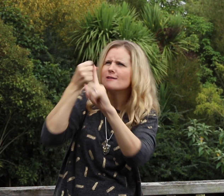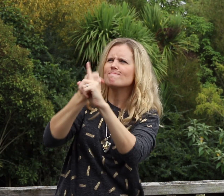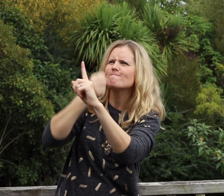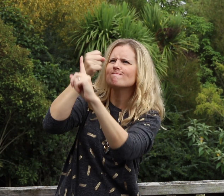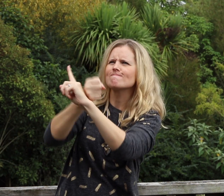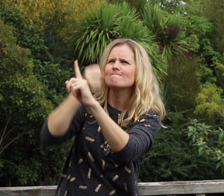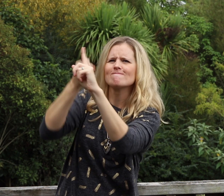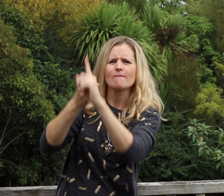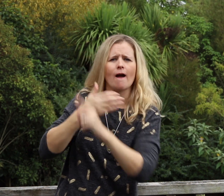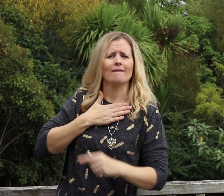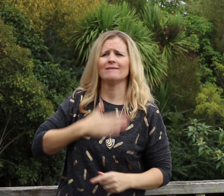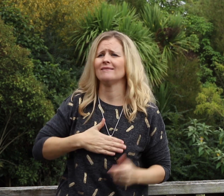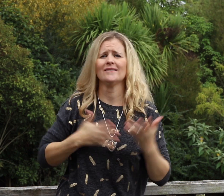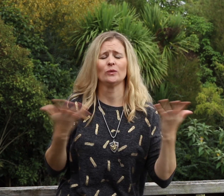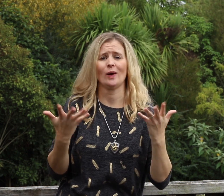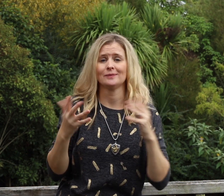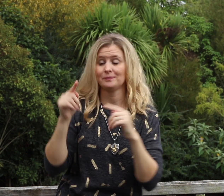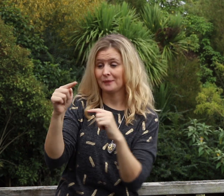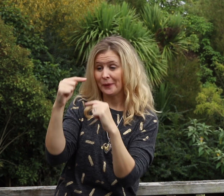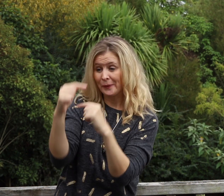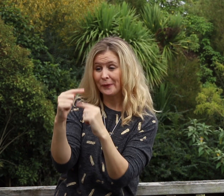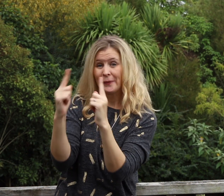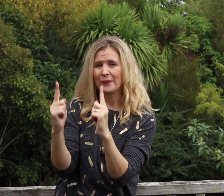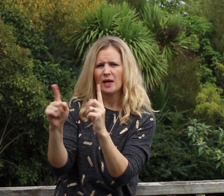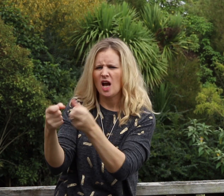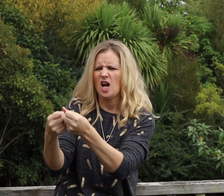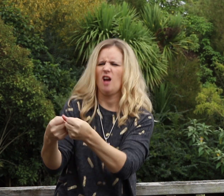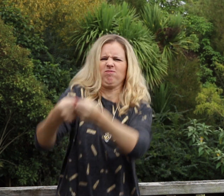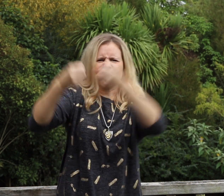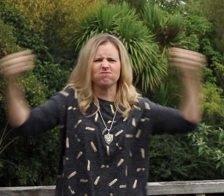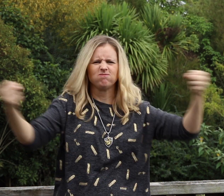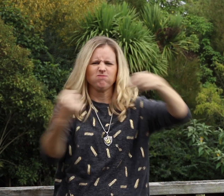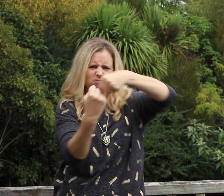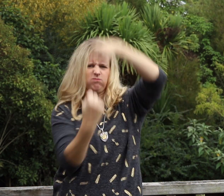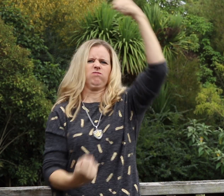when we were hit by the coronavirus, the Deaf community lobbied